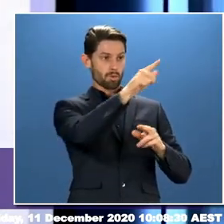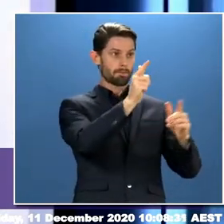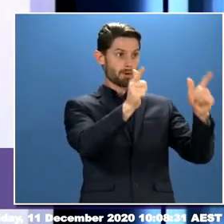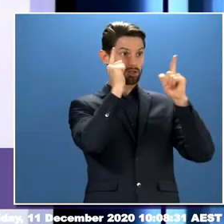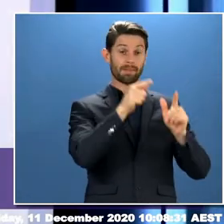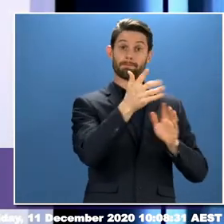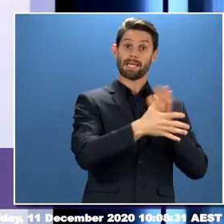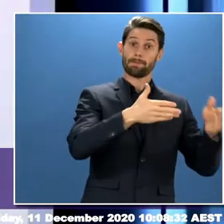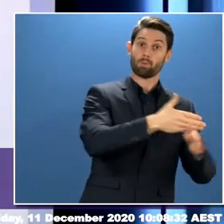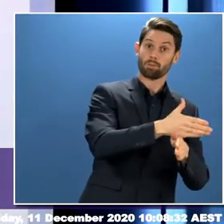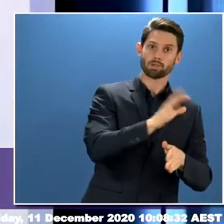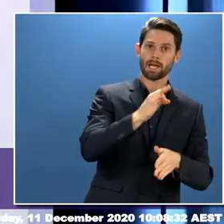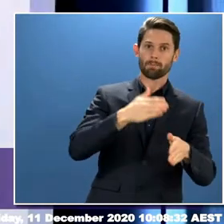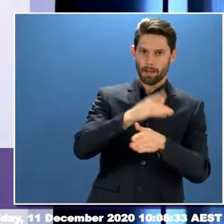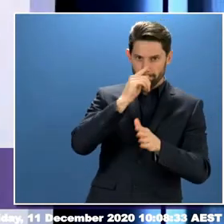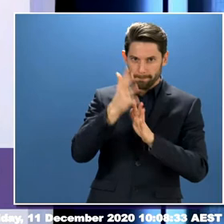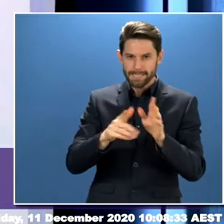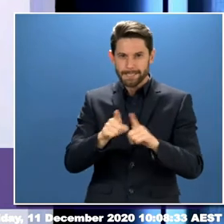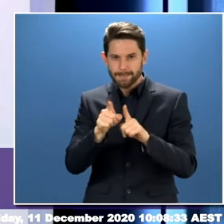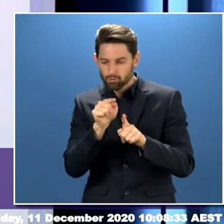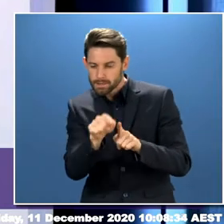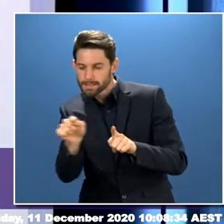If we take just the employer/employee, there is that